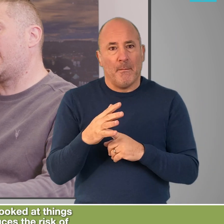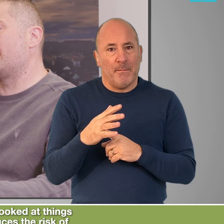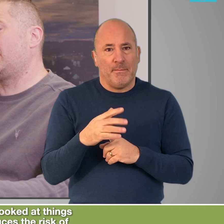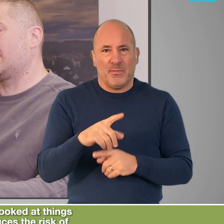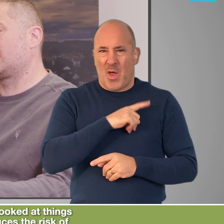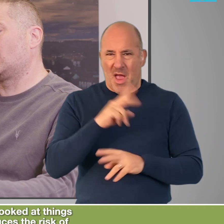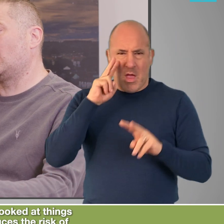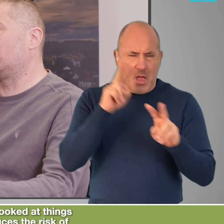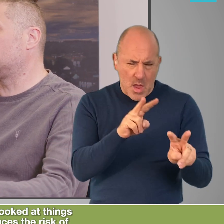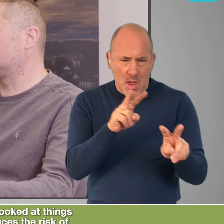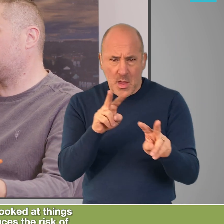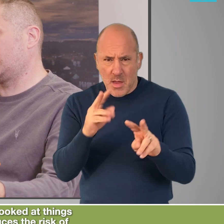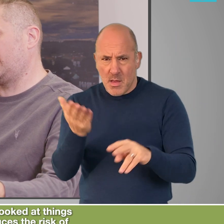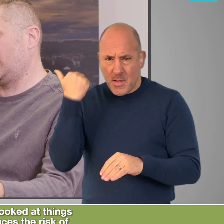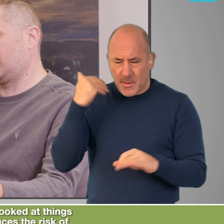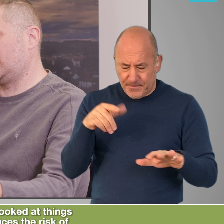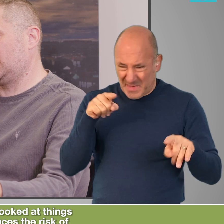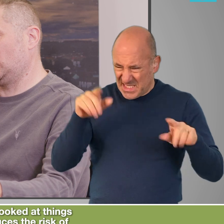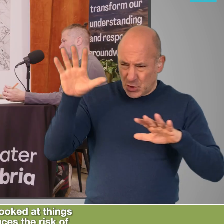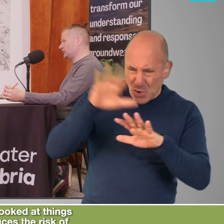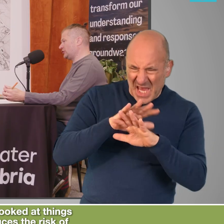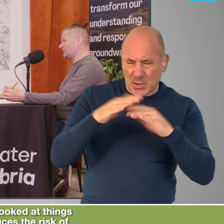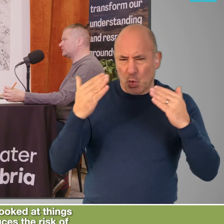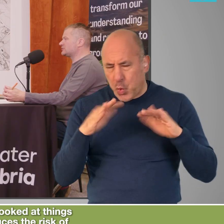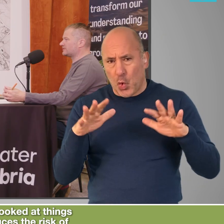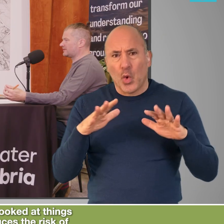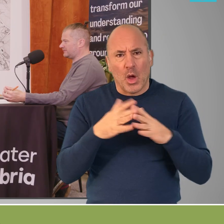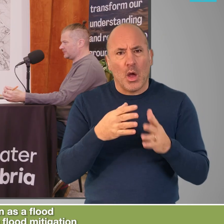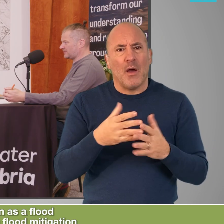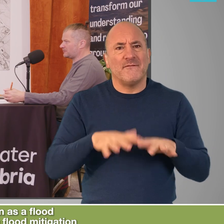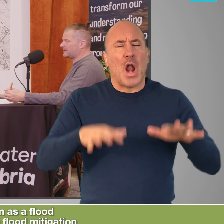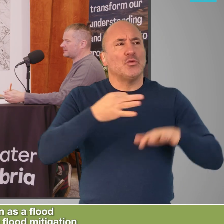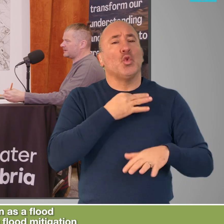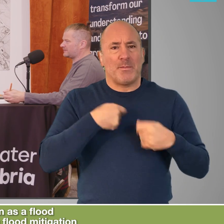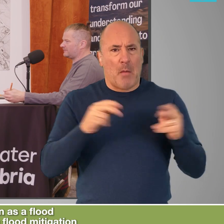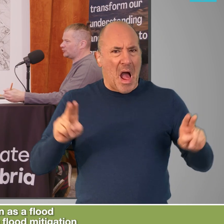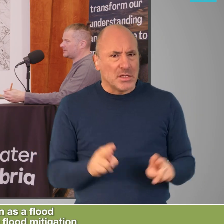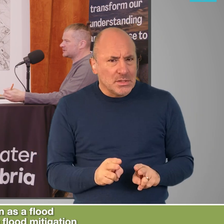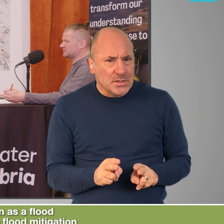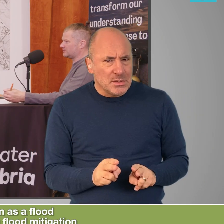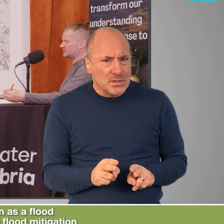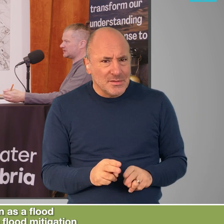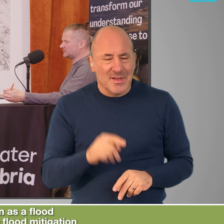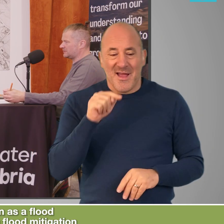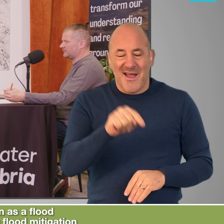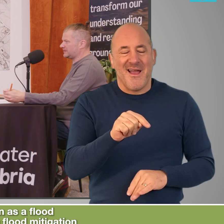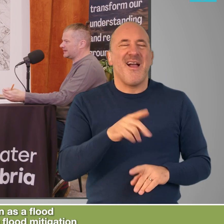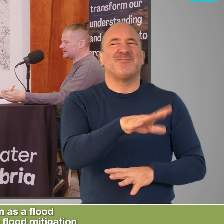in the past when we've looked at things like this and how it reduces the risk of flooding, it's always been seen as a flood management project or a flood mitigation